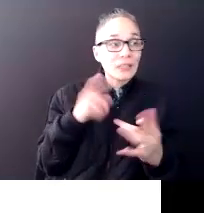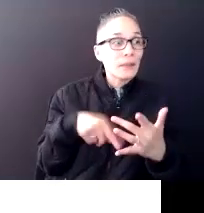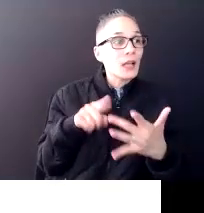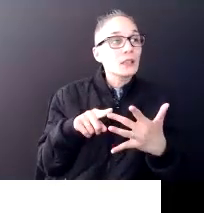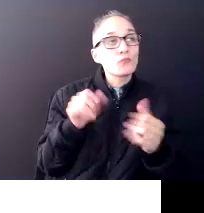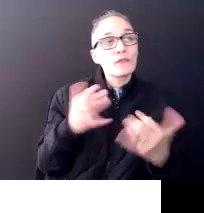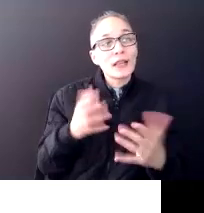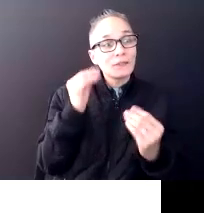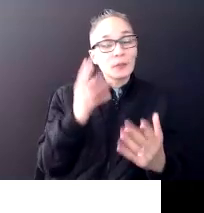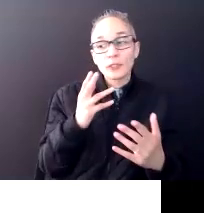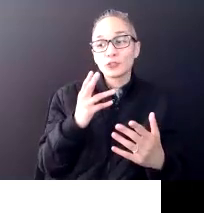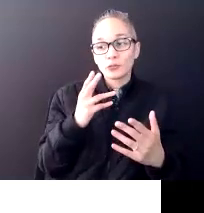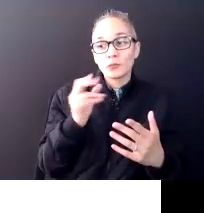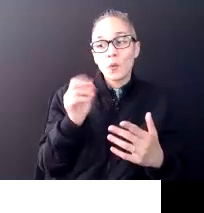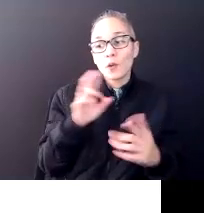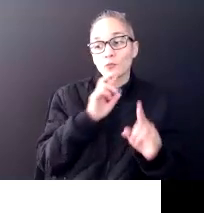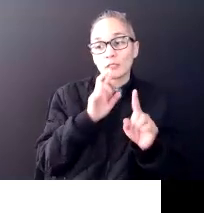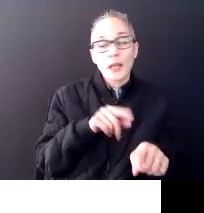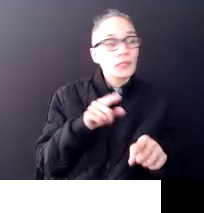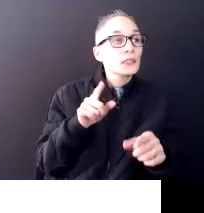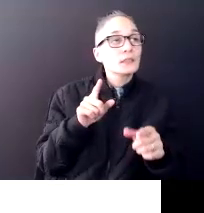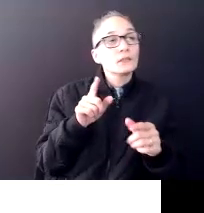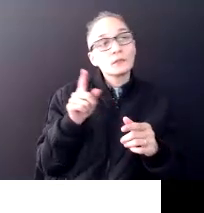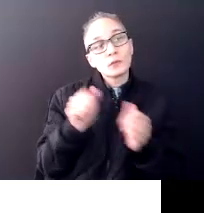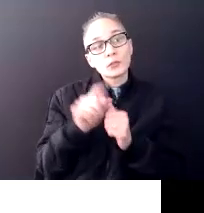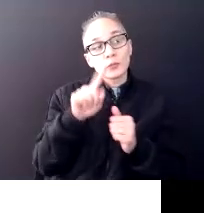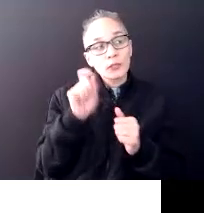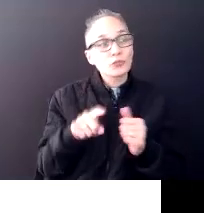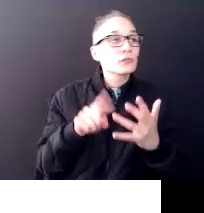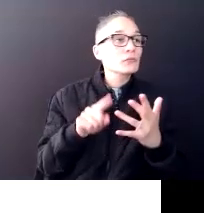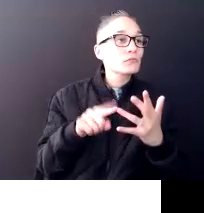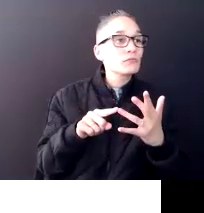Providing information, or responding to questions about the content of the course.